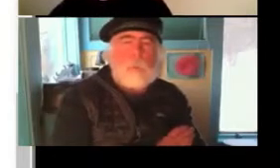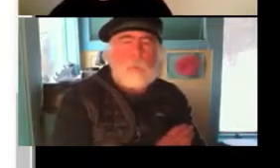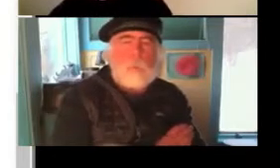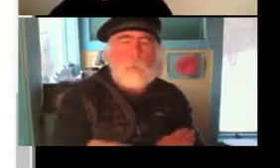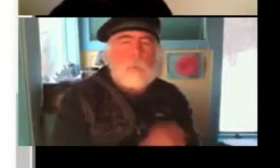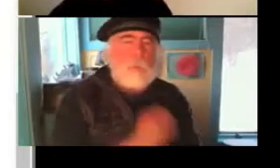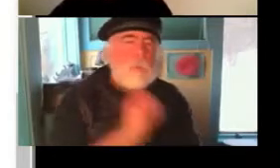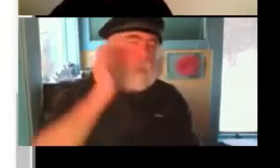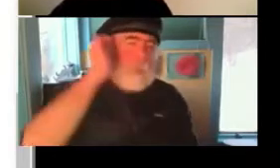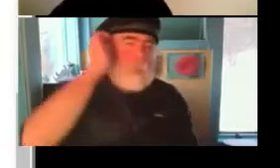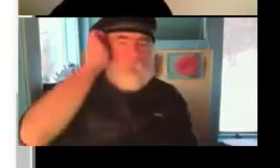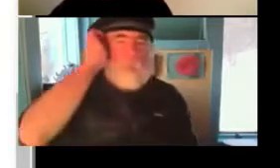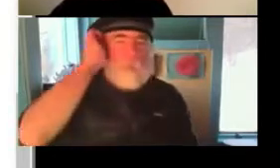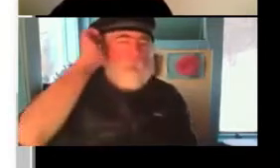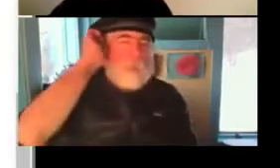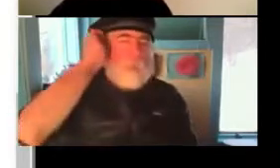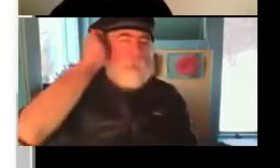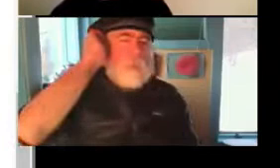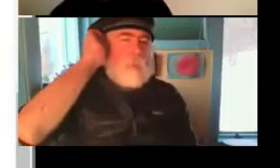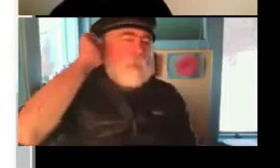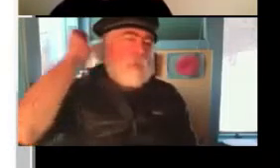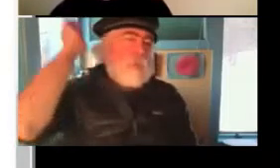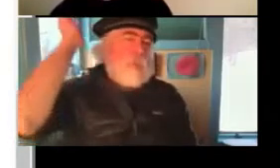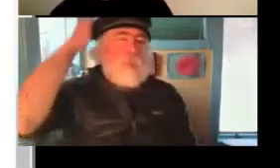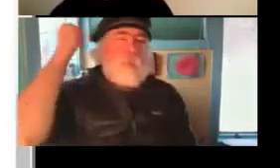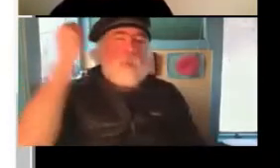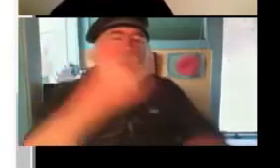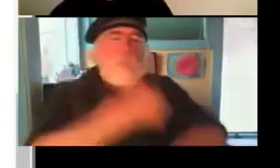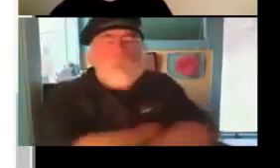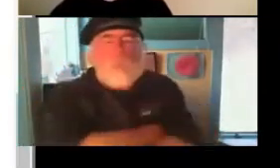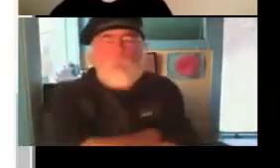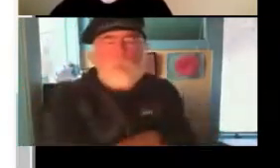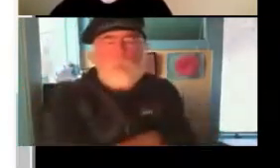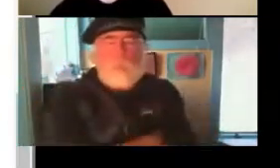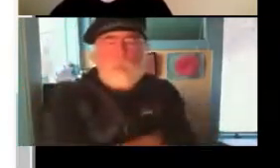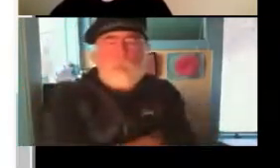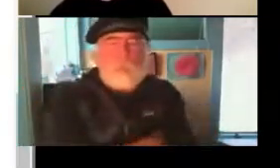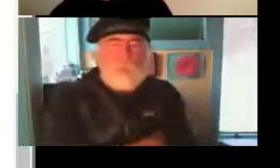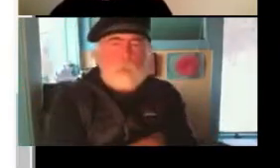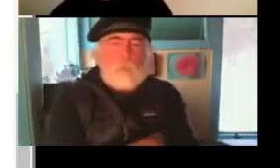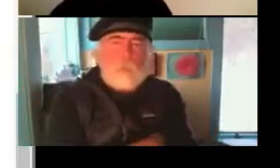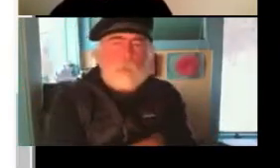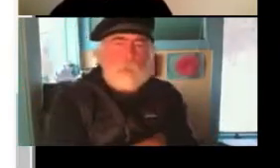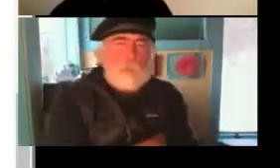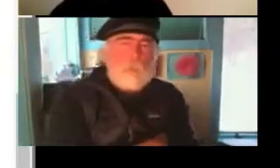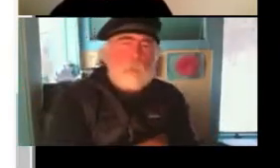For example, what is the medium and your technique? What experiences have you had or preparation have you done